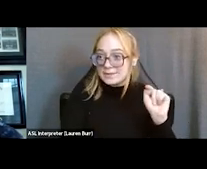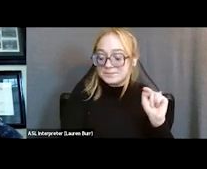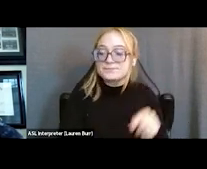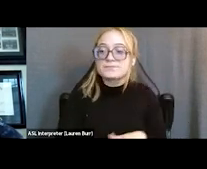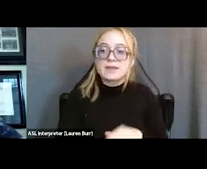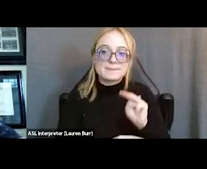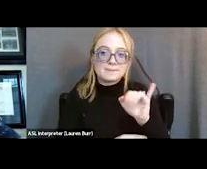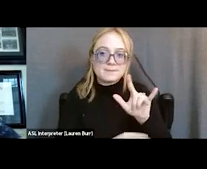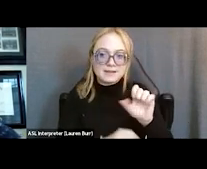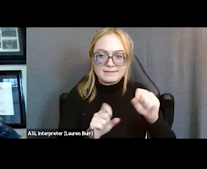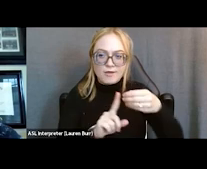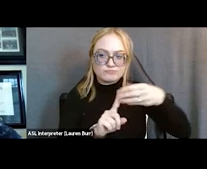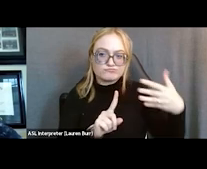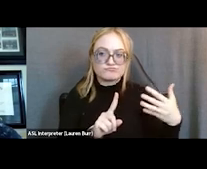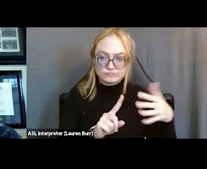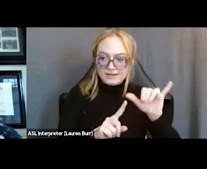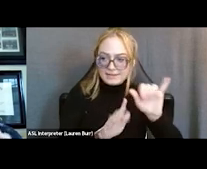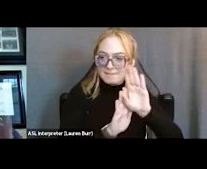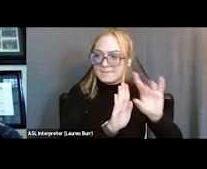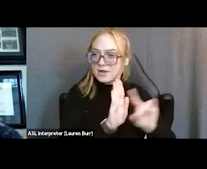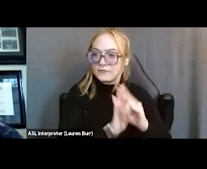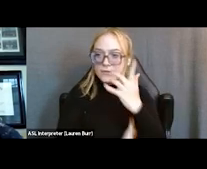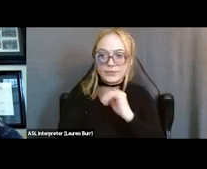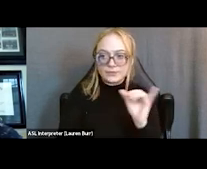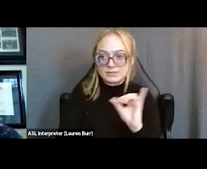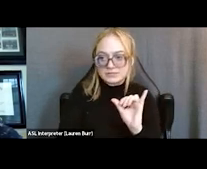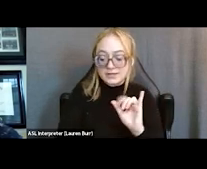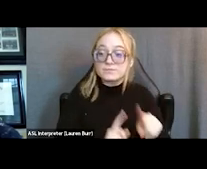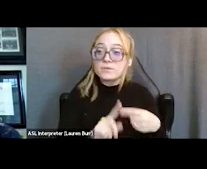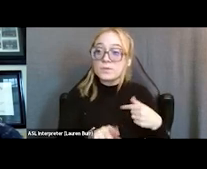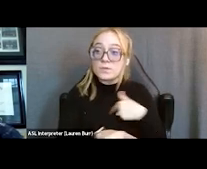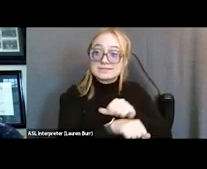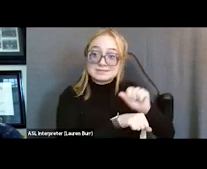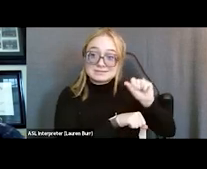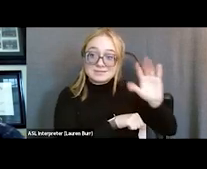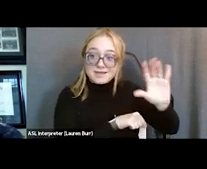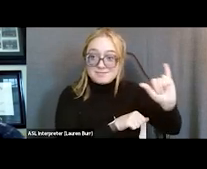about what the background of that looks like. So when we send that application into that local office